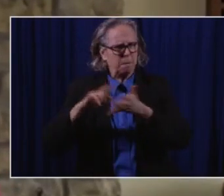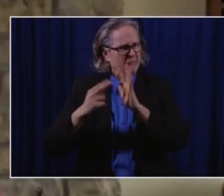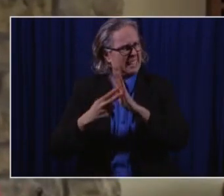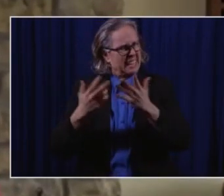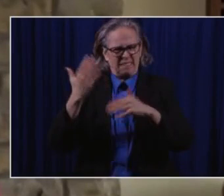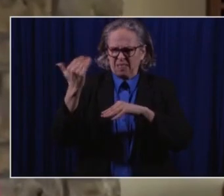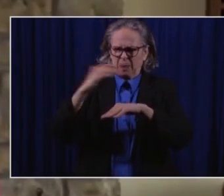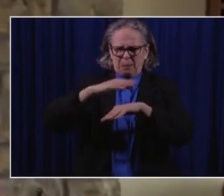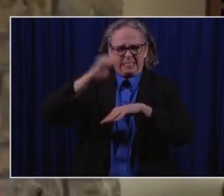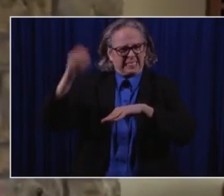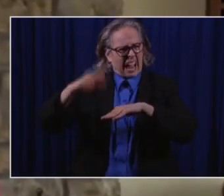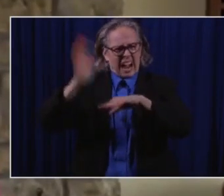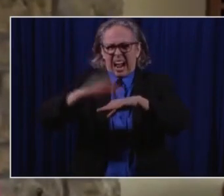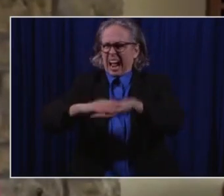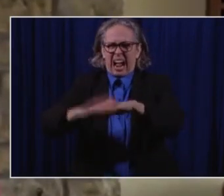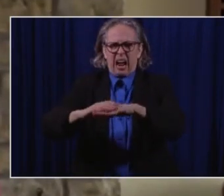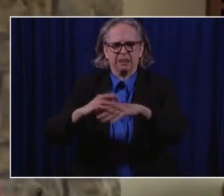careful if they were traveling